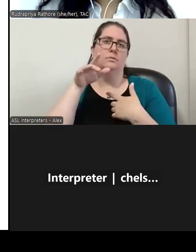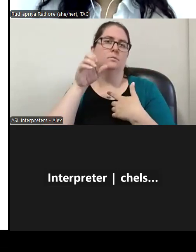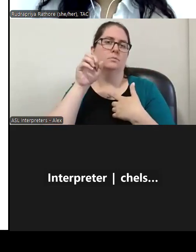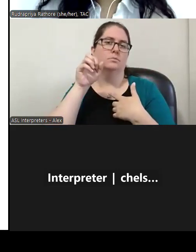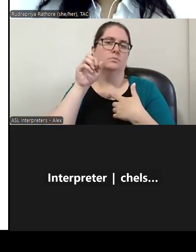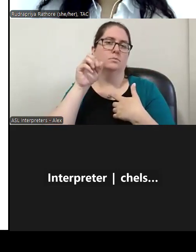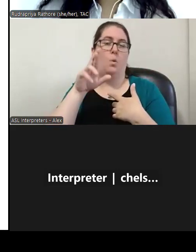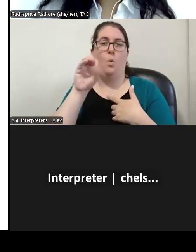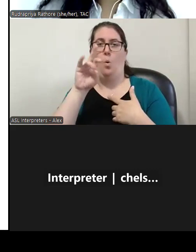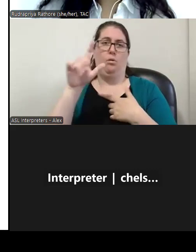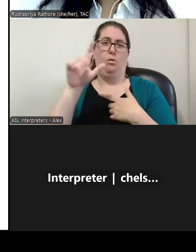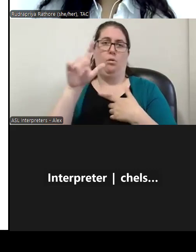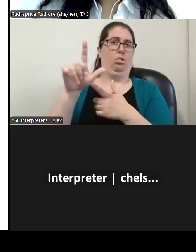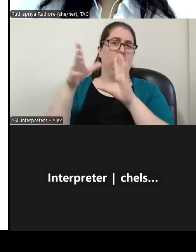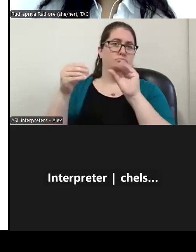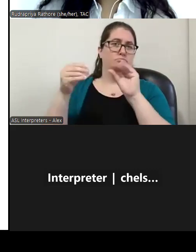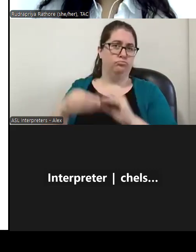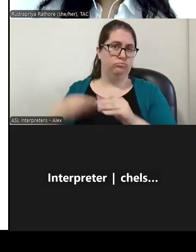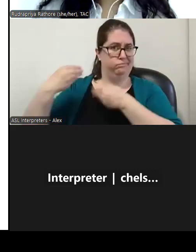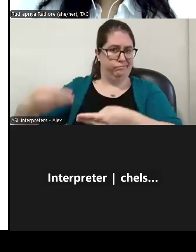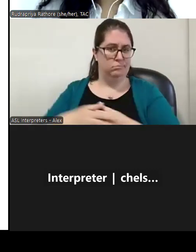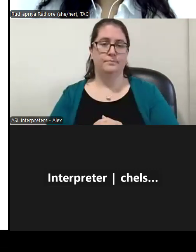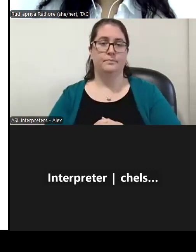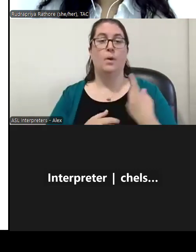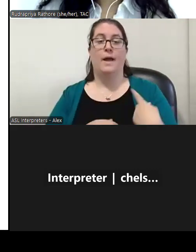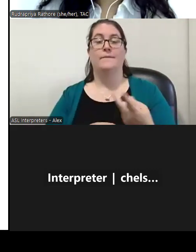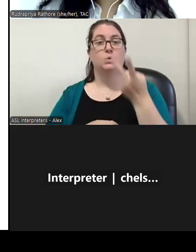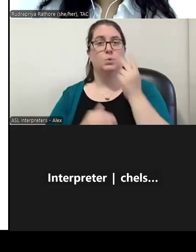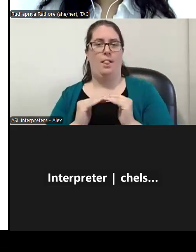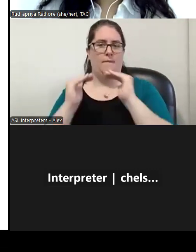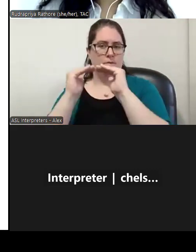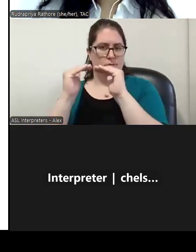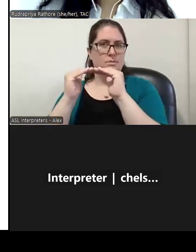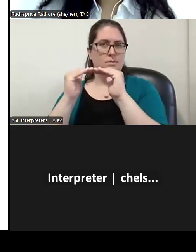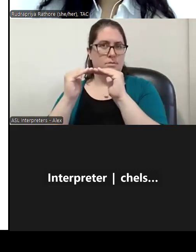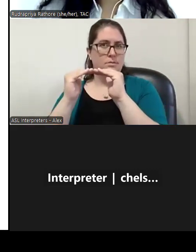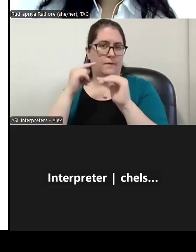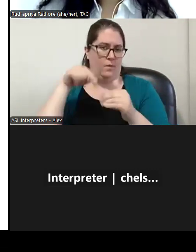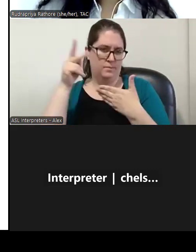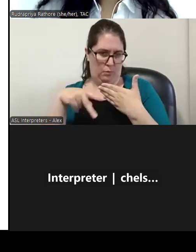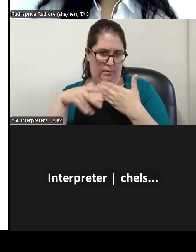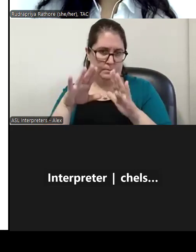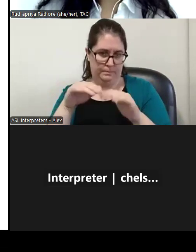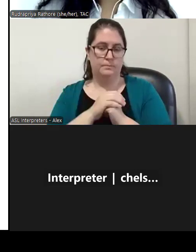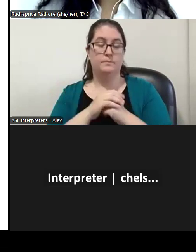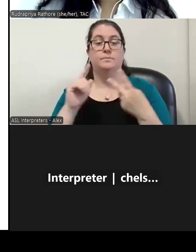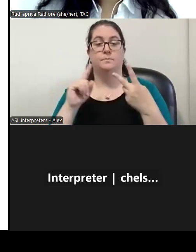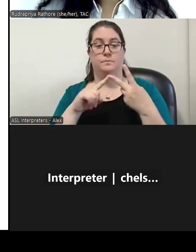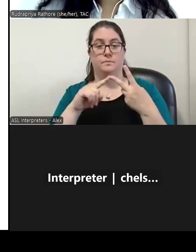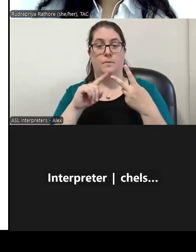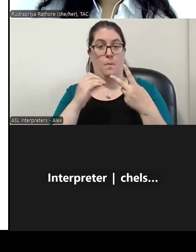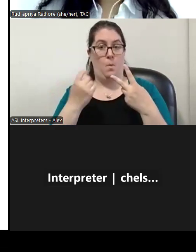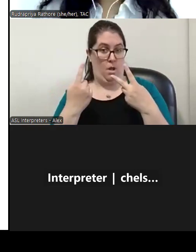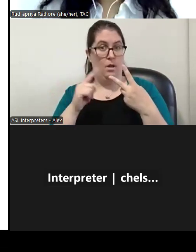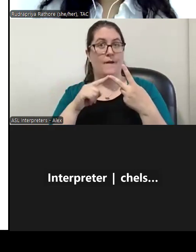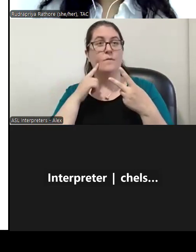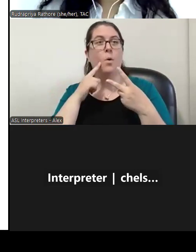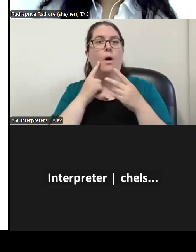and oral storytelling we have two levels in this program there's level one for emerging writers